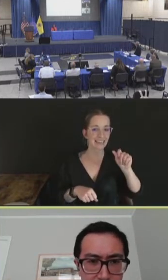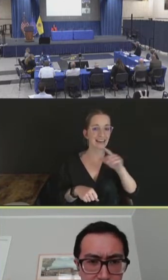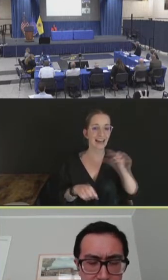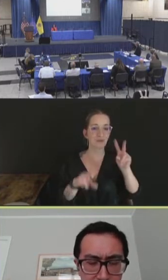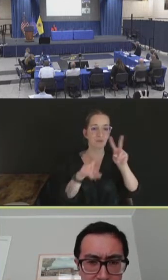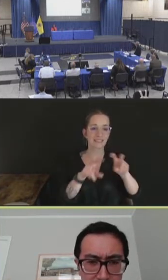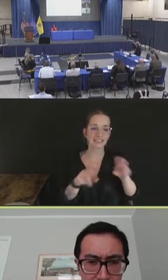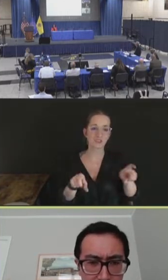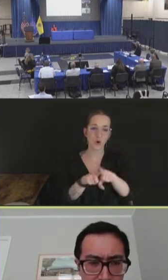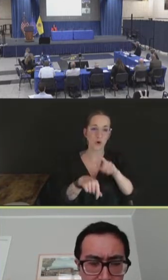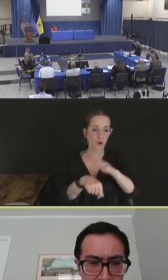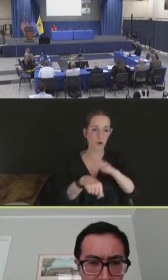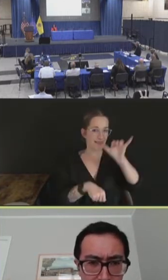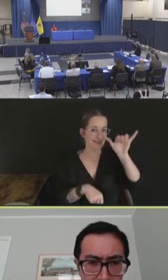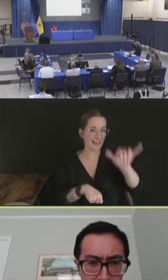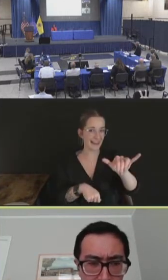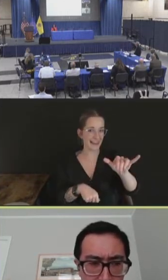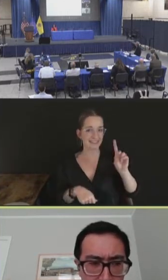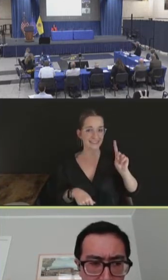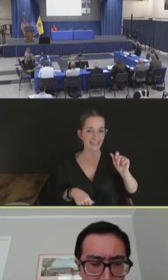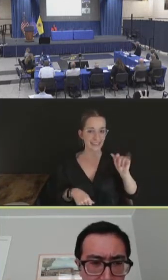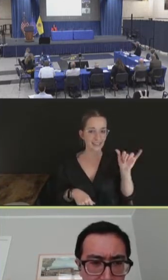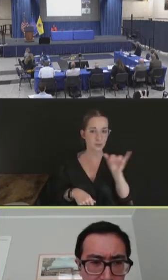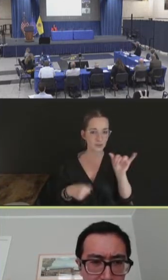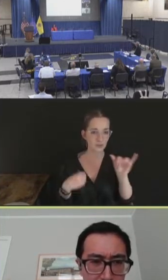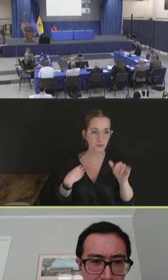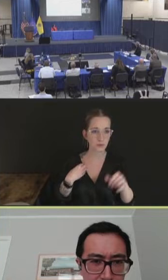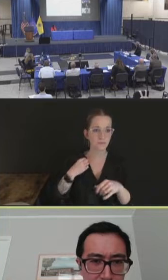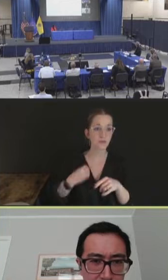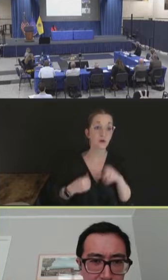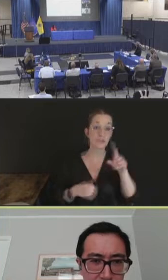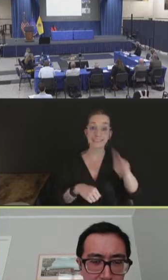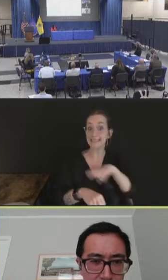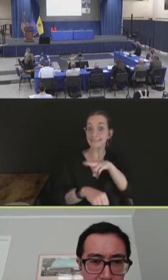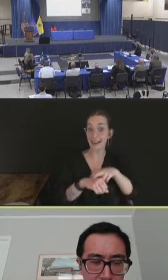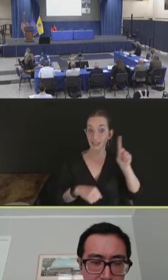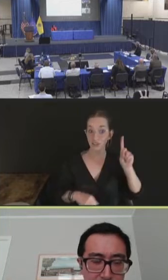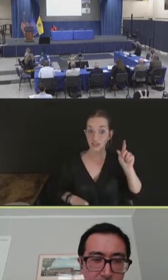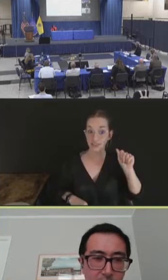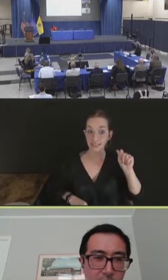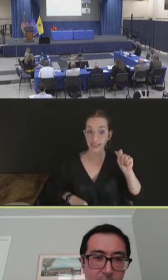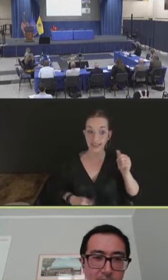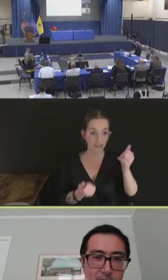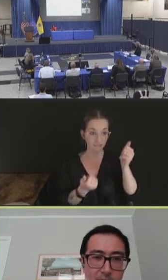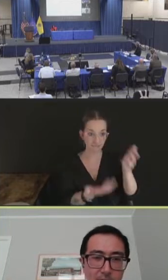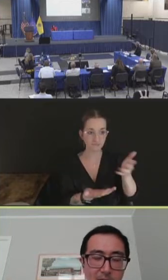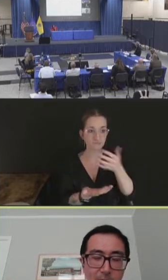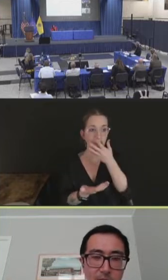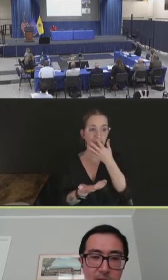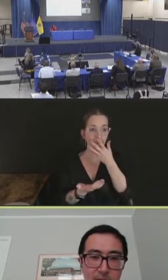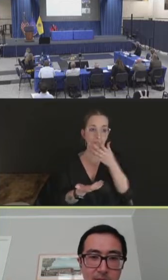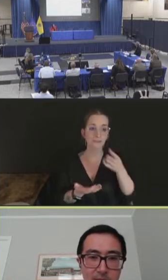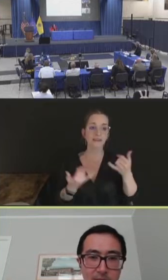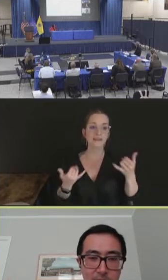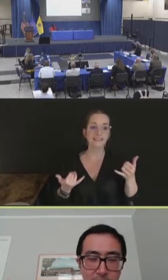So, this table shows -- this is now COVID mortality, per capita COVID mortality. I'll